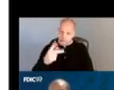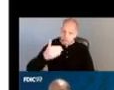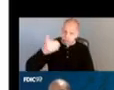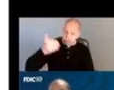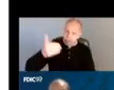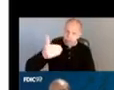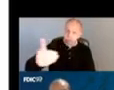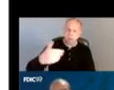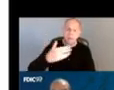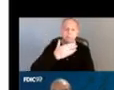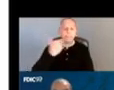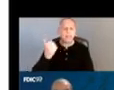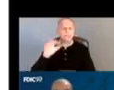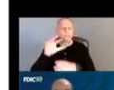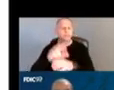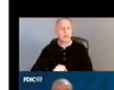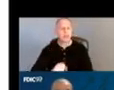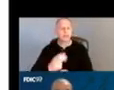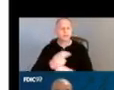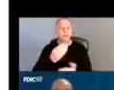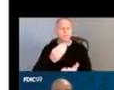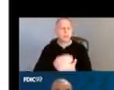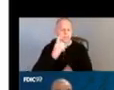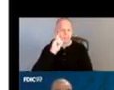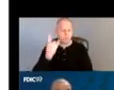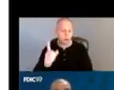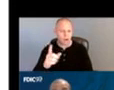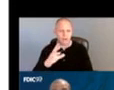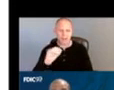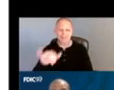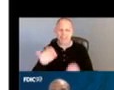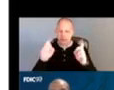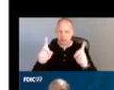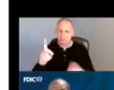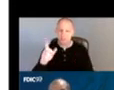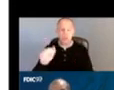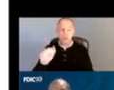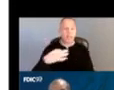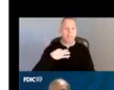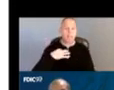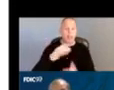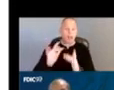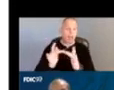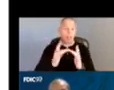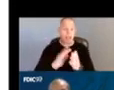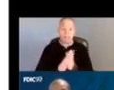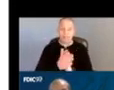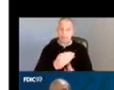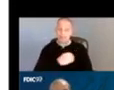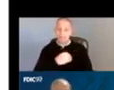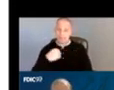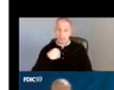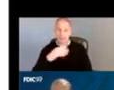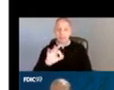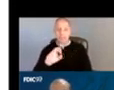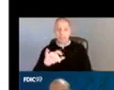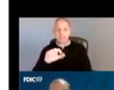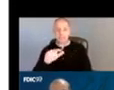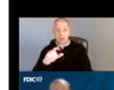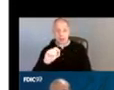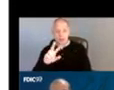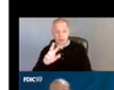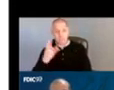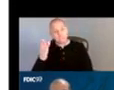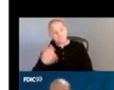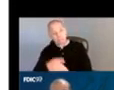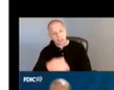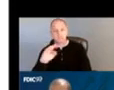Money Smart in the application. You can apply online to become an alliance member. FDIC.gov/moneysmart.